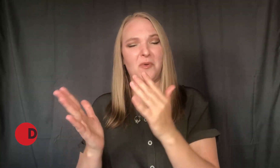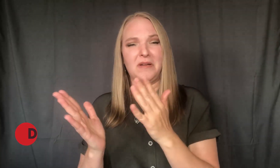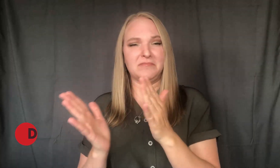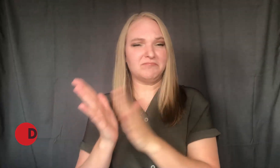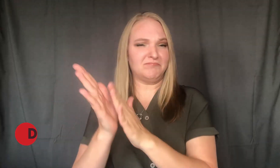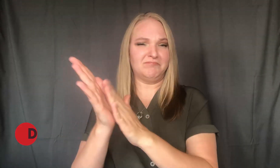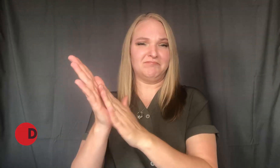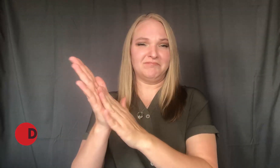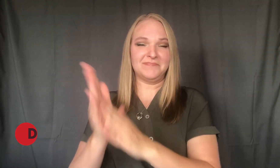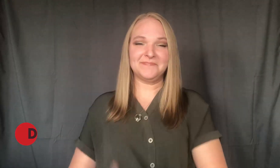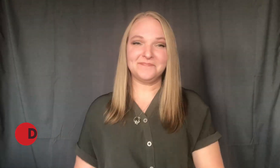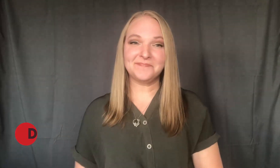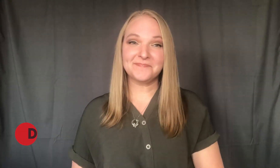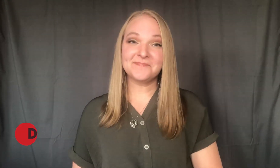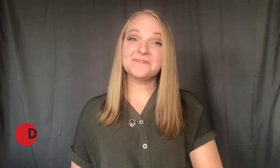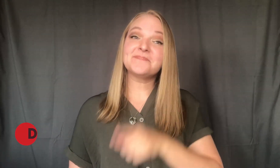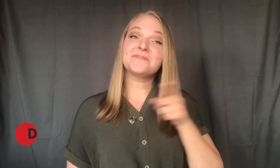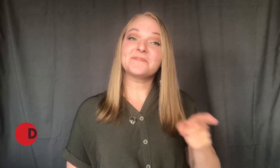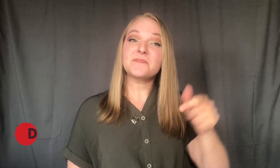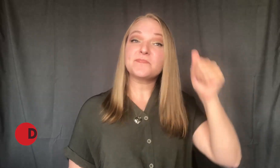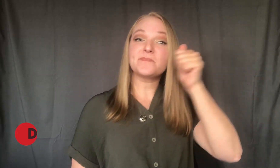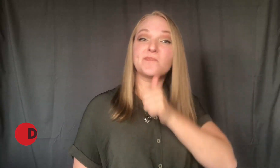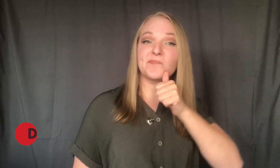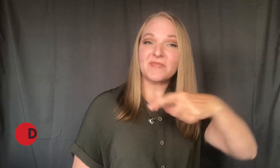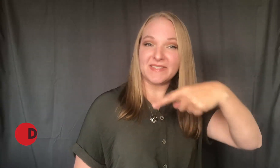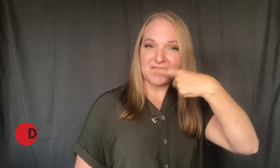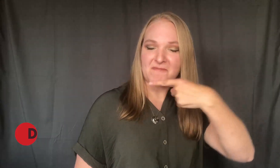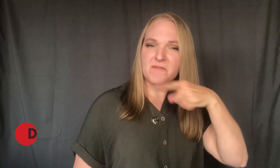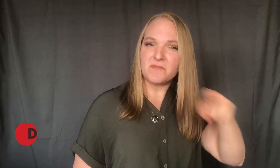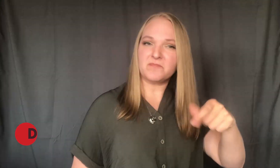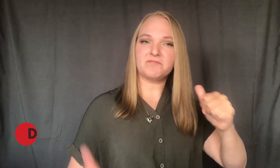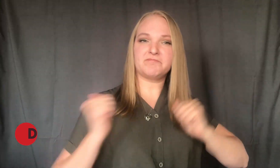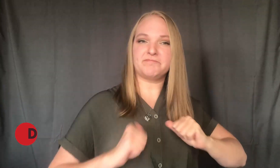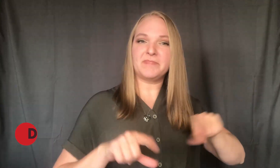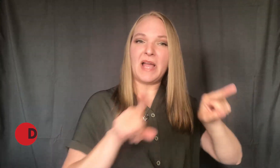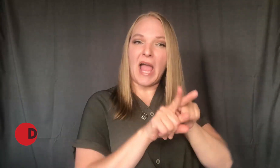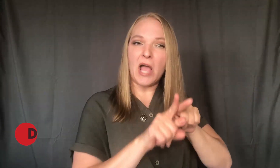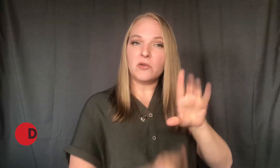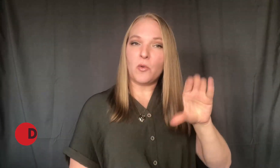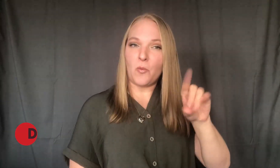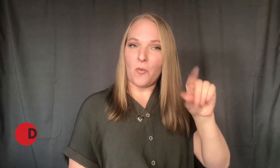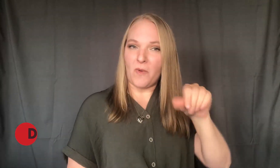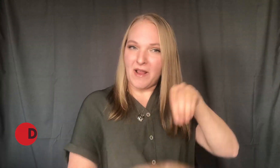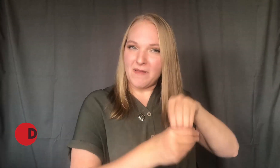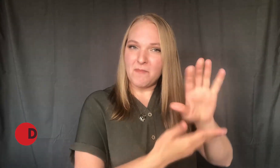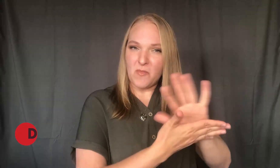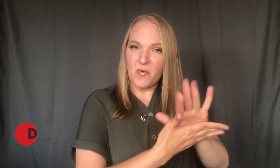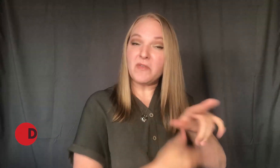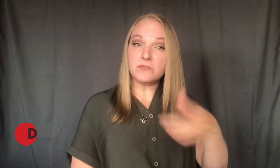as CODA in the movie did a good job also. She didn't know signs and had no